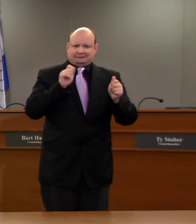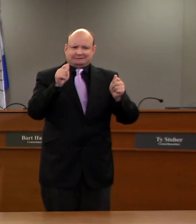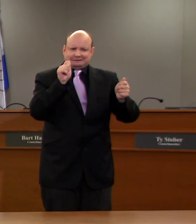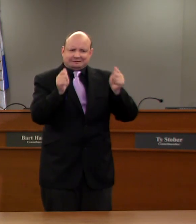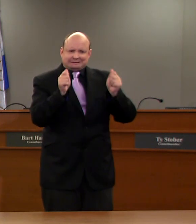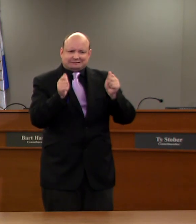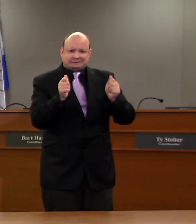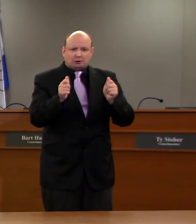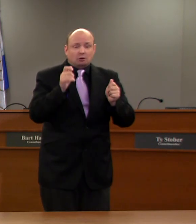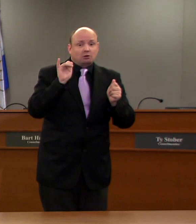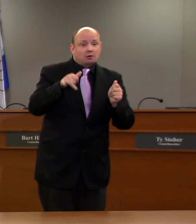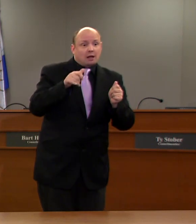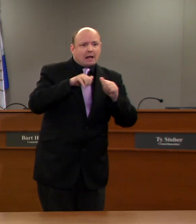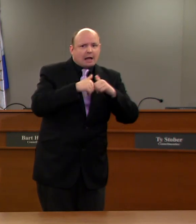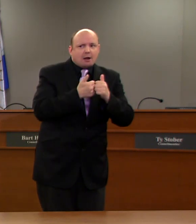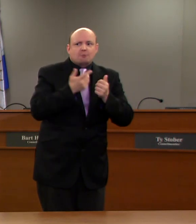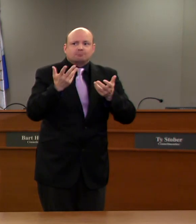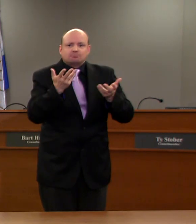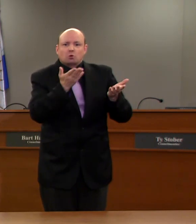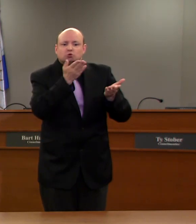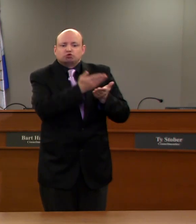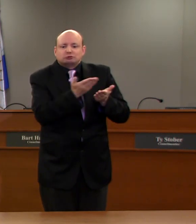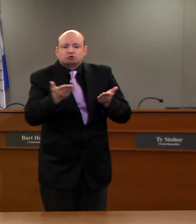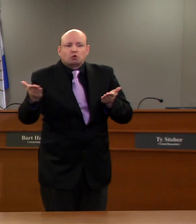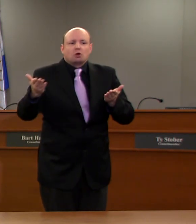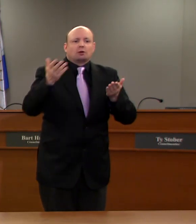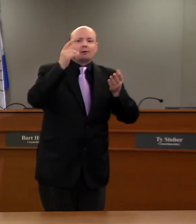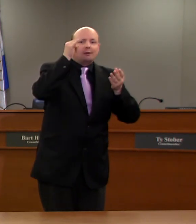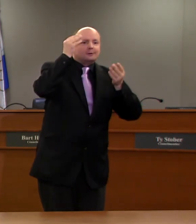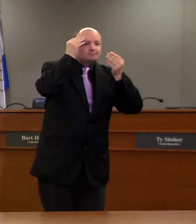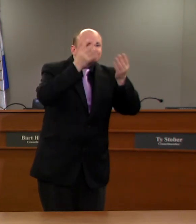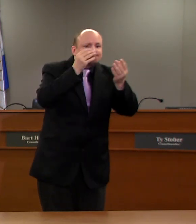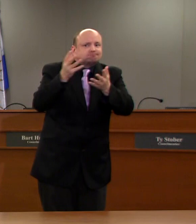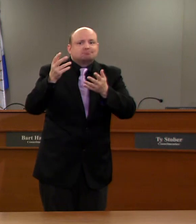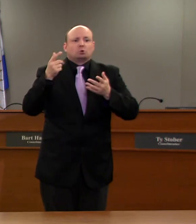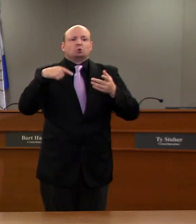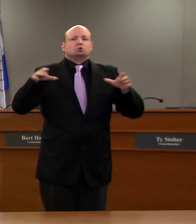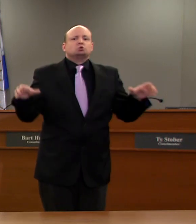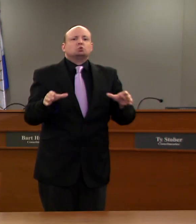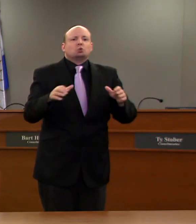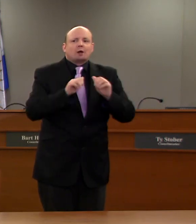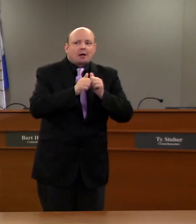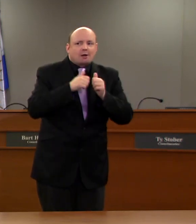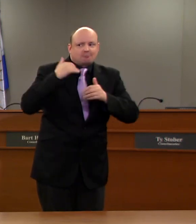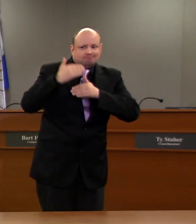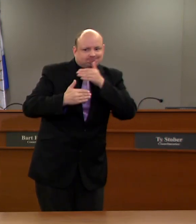information on what we are currently doing. Let's start with the City Public Works.